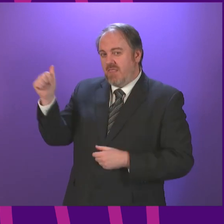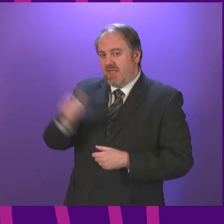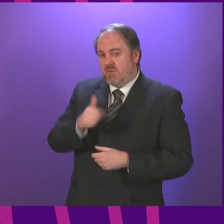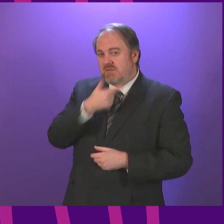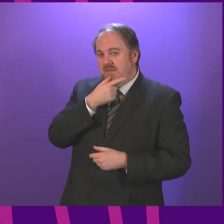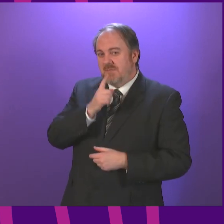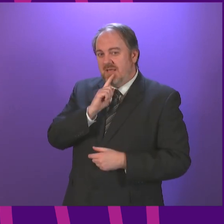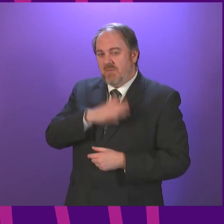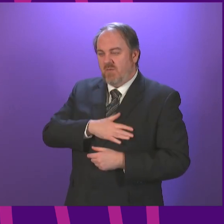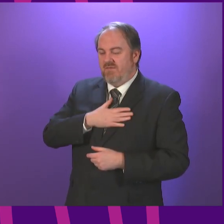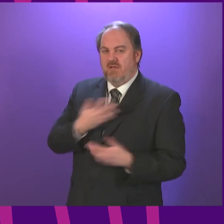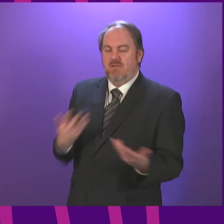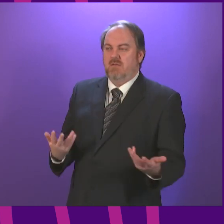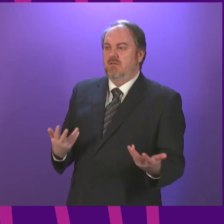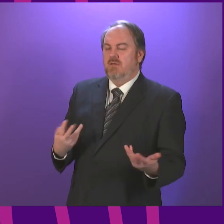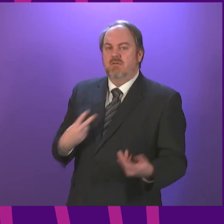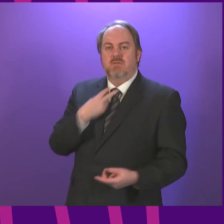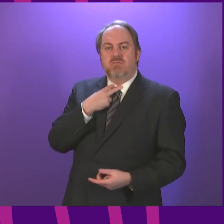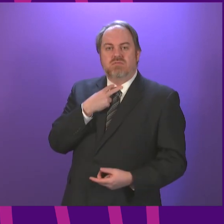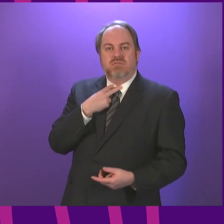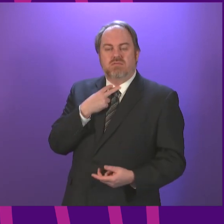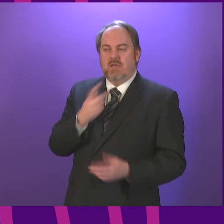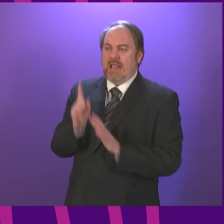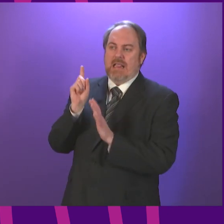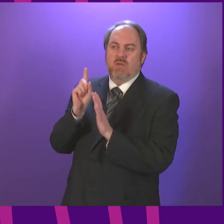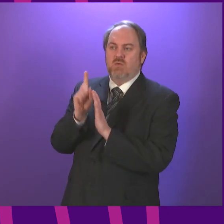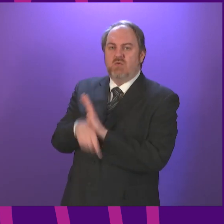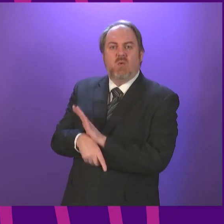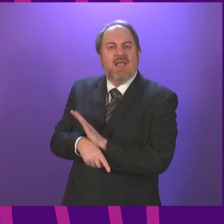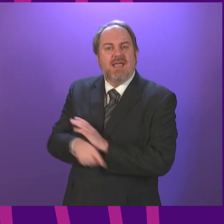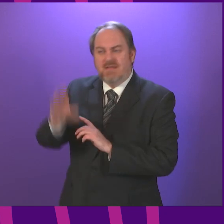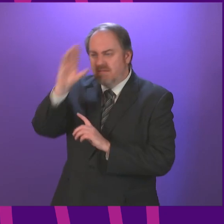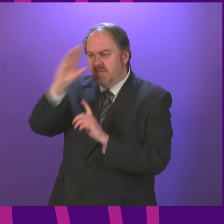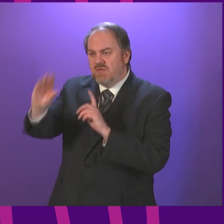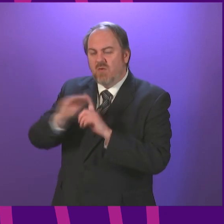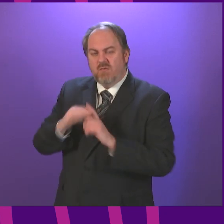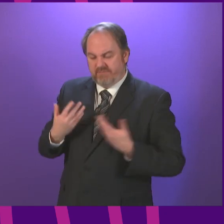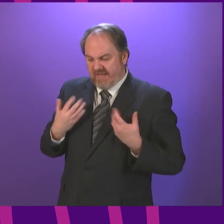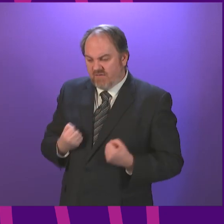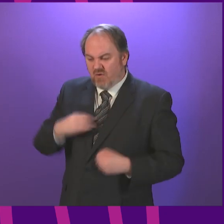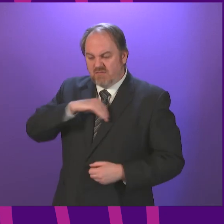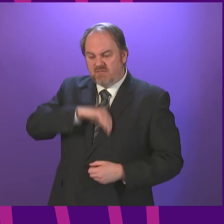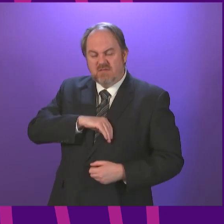they do get a late cancer diagnosis that will directly impact on their survival rate.